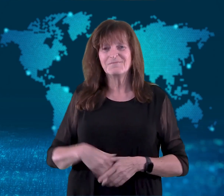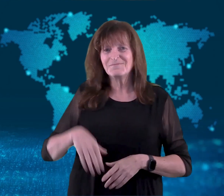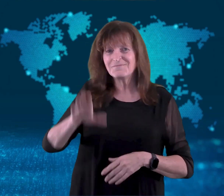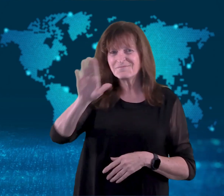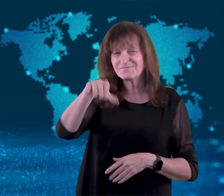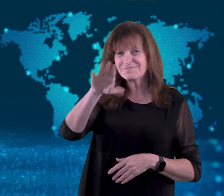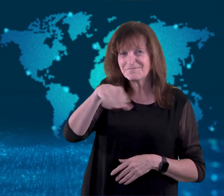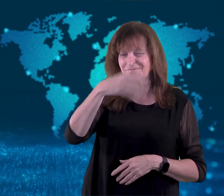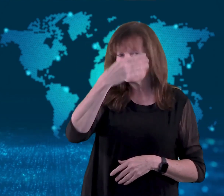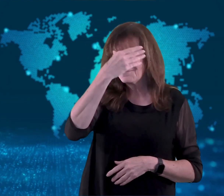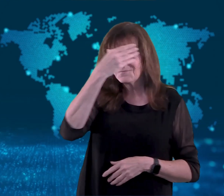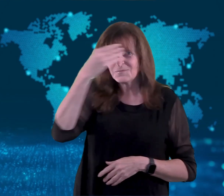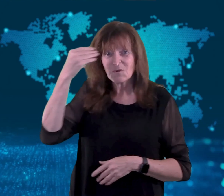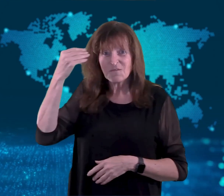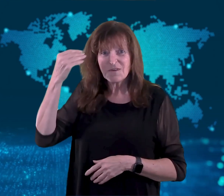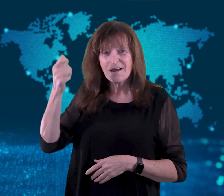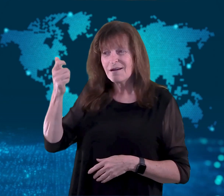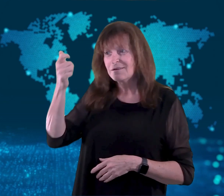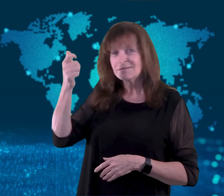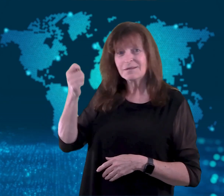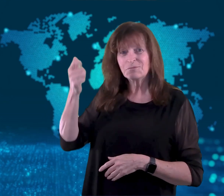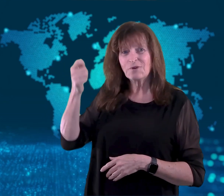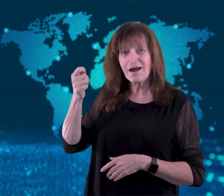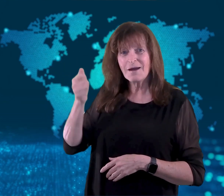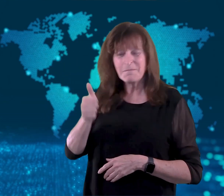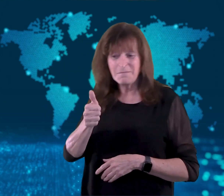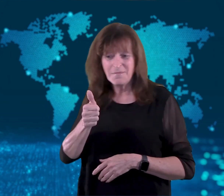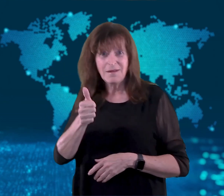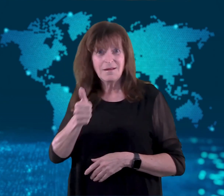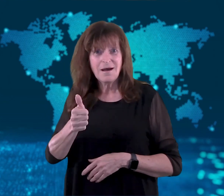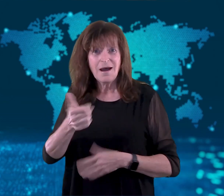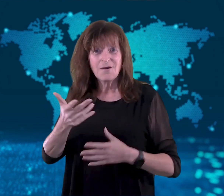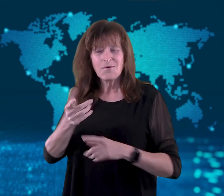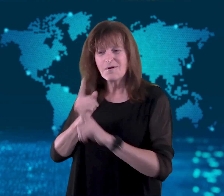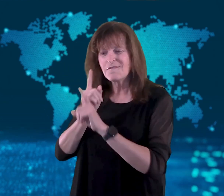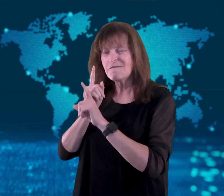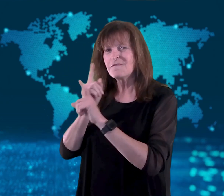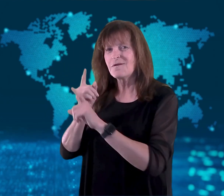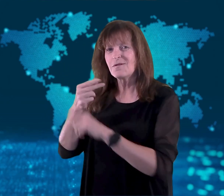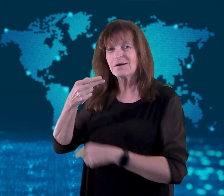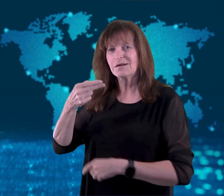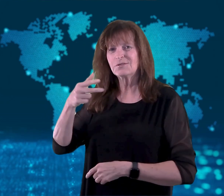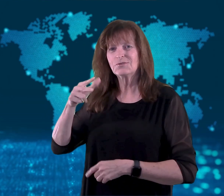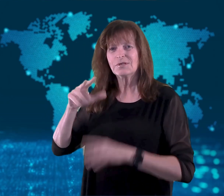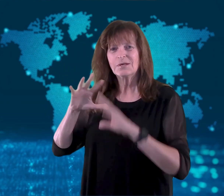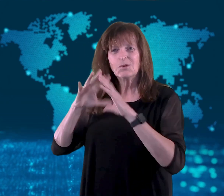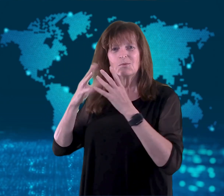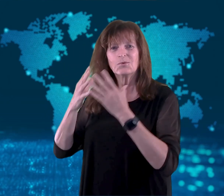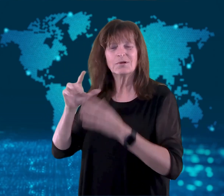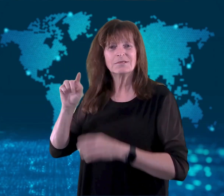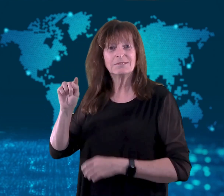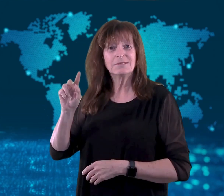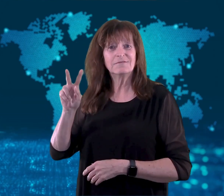Don't forget to subscribe, like, and follow H3 World TV